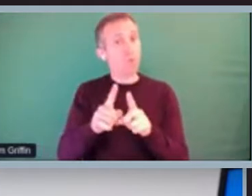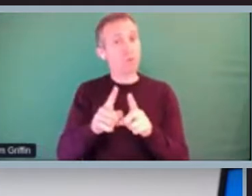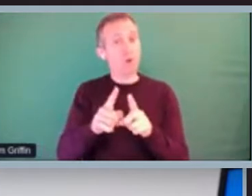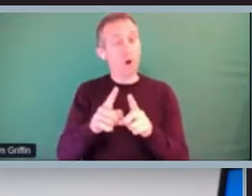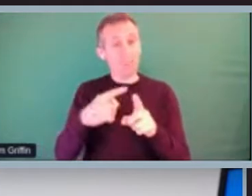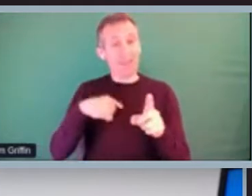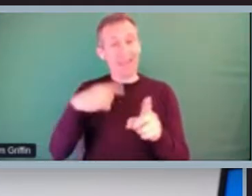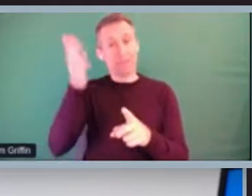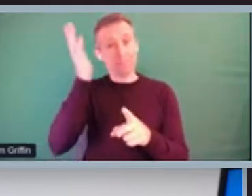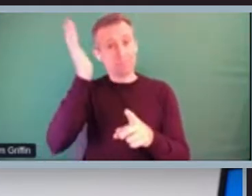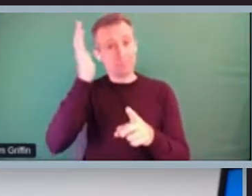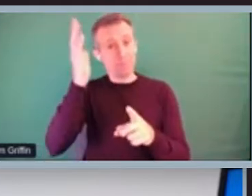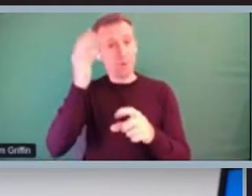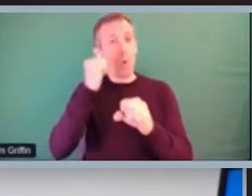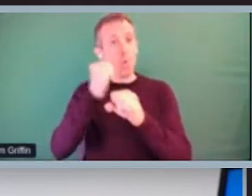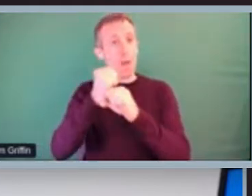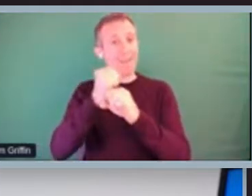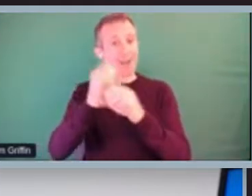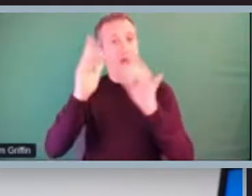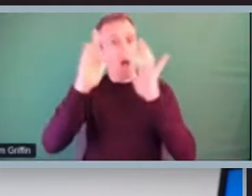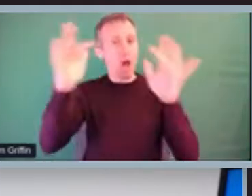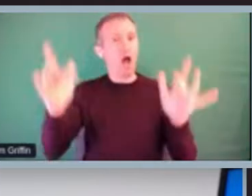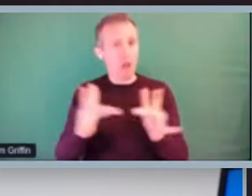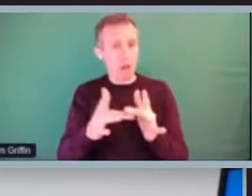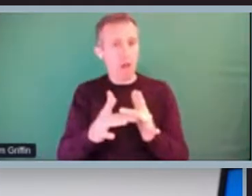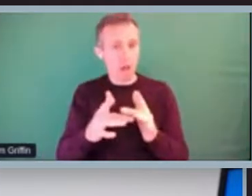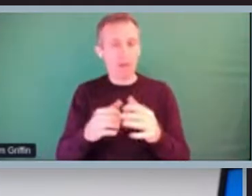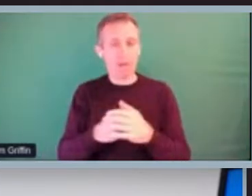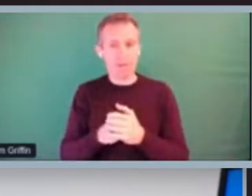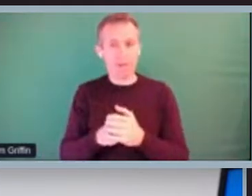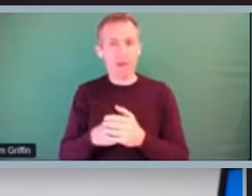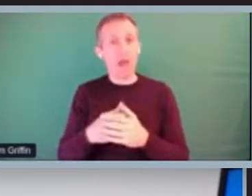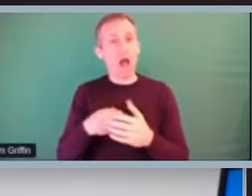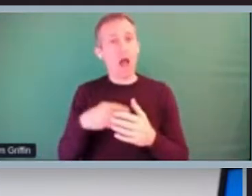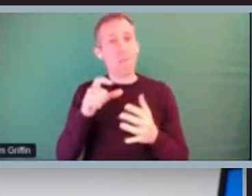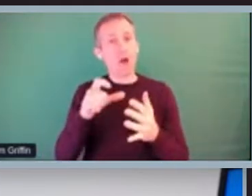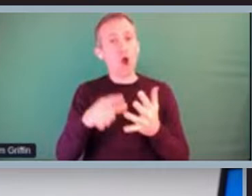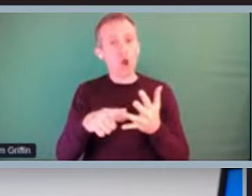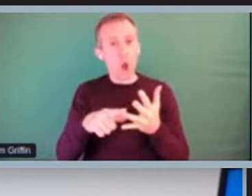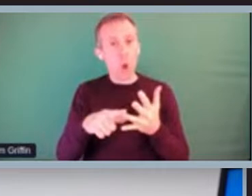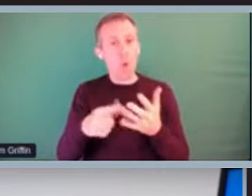We use Blackboard Ally and I’ve recently become co-chair of the European Blackboard Ally User Group.